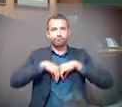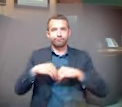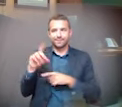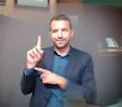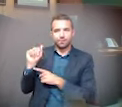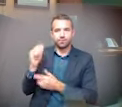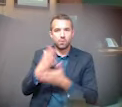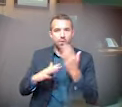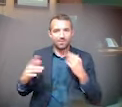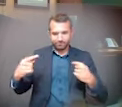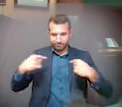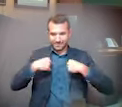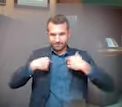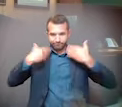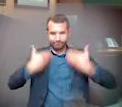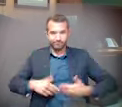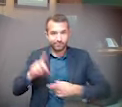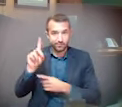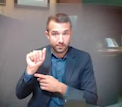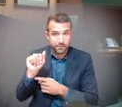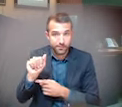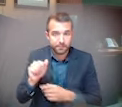where I started accepting disability as being a part of who I was. And I don't know